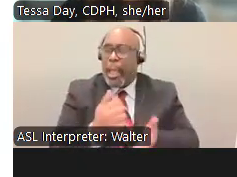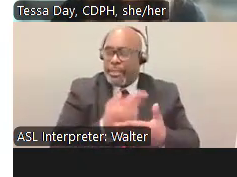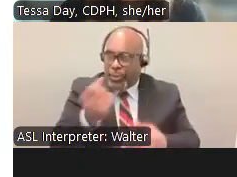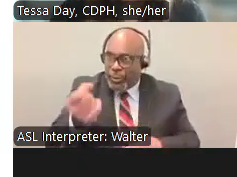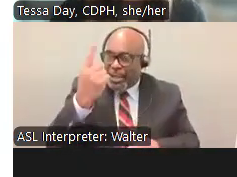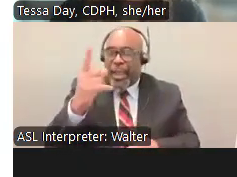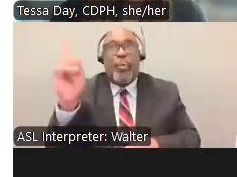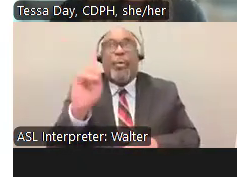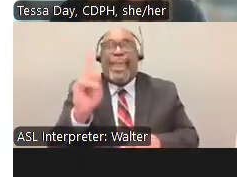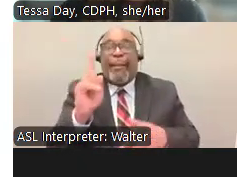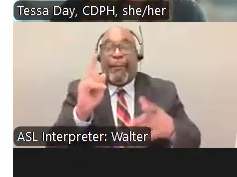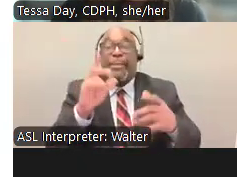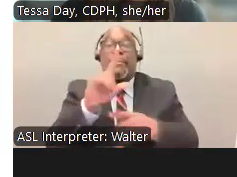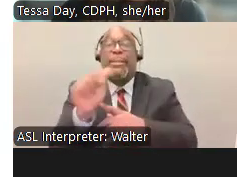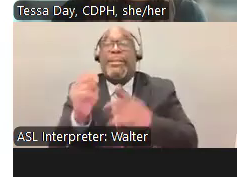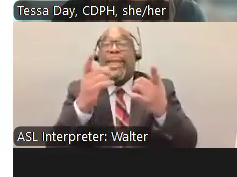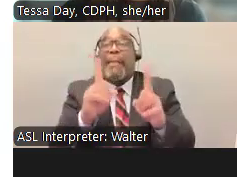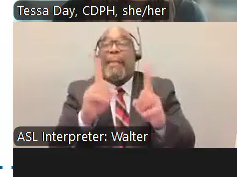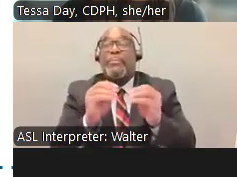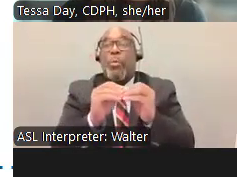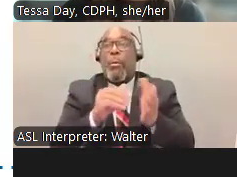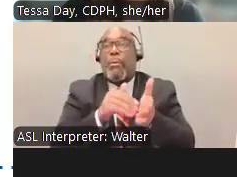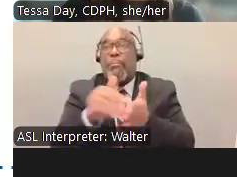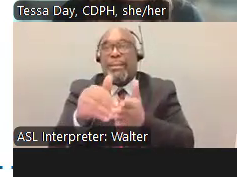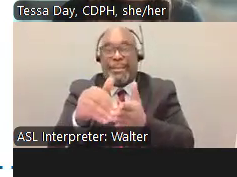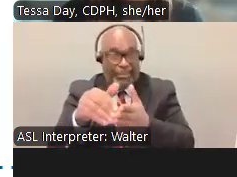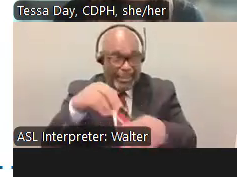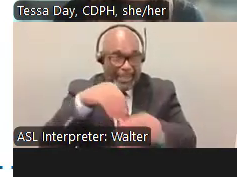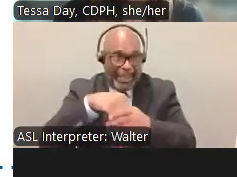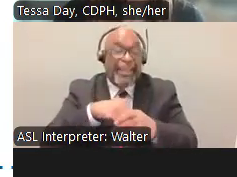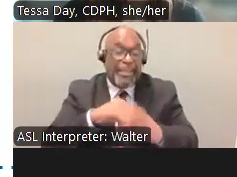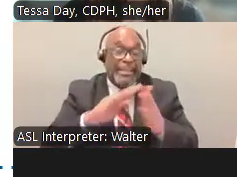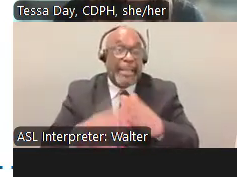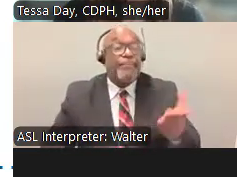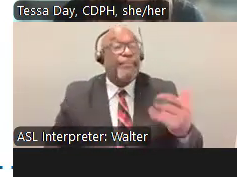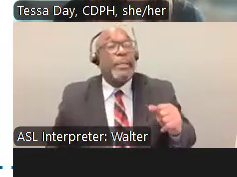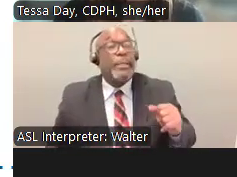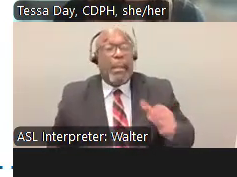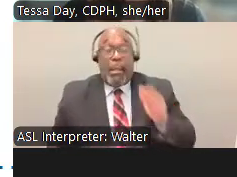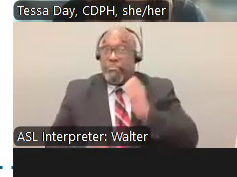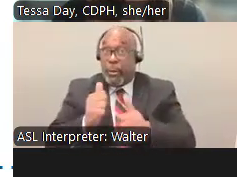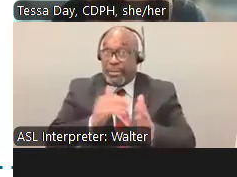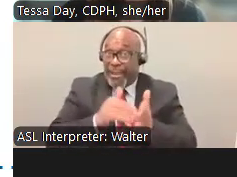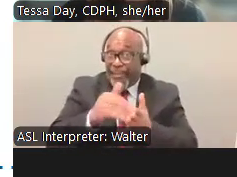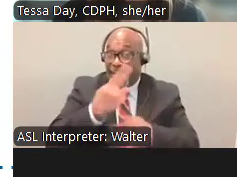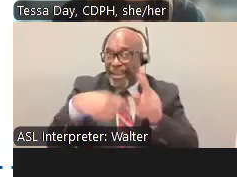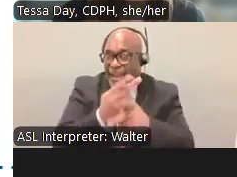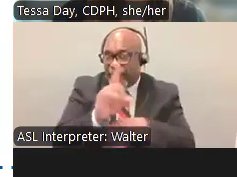13:24:29 city. The most common types of 13:24:31 disability are cognitive and